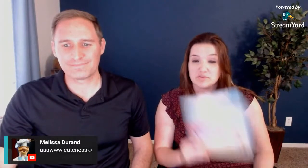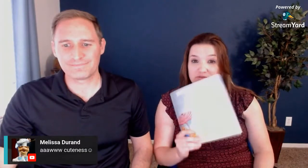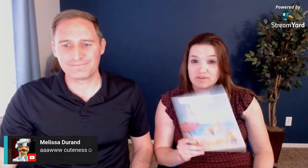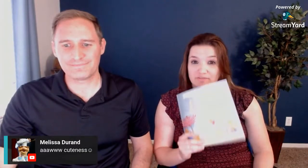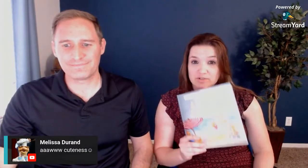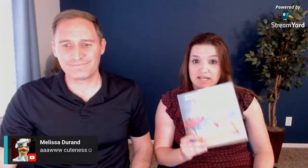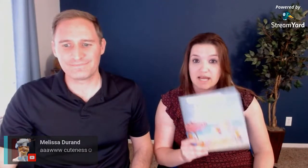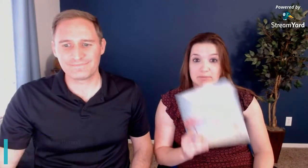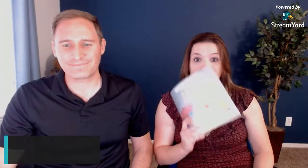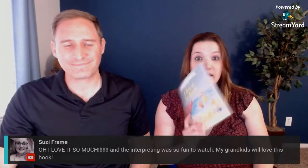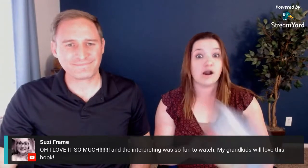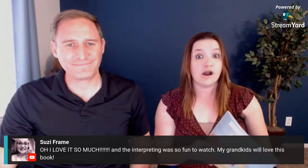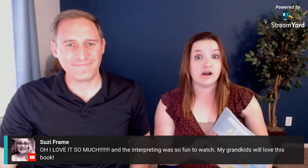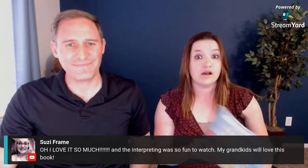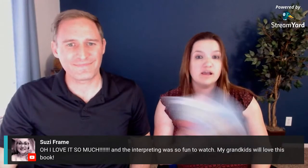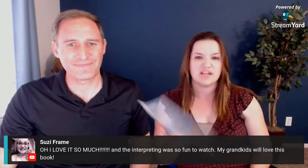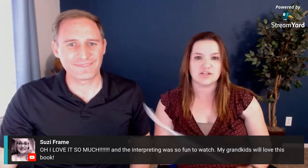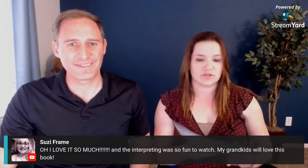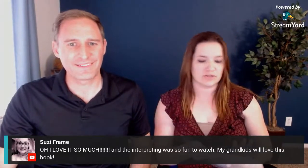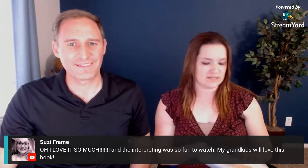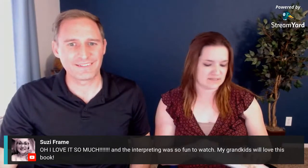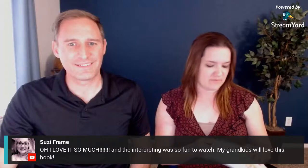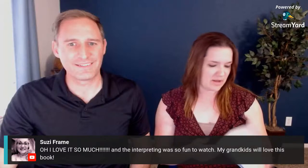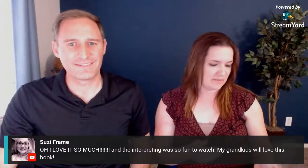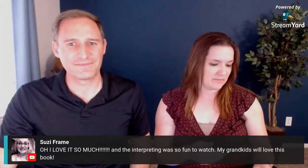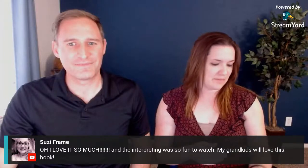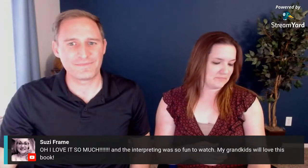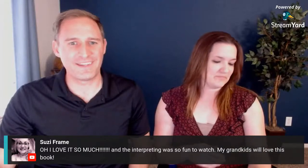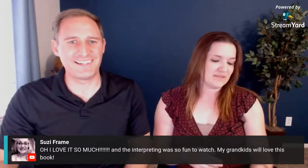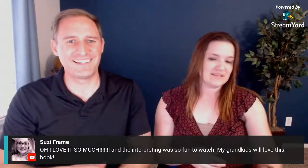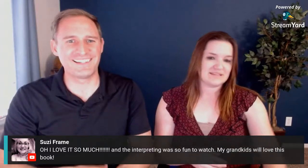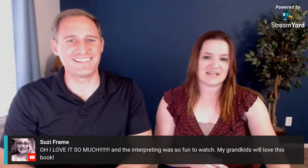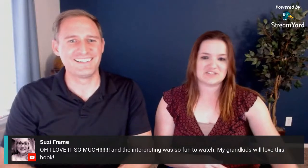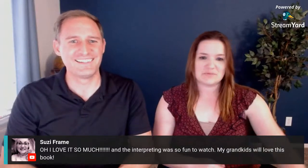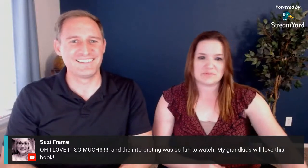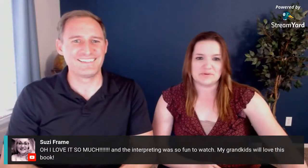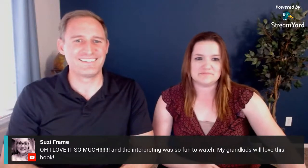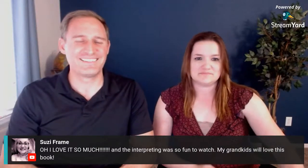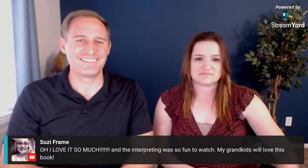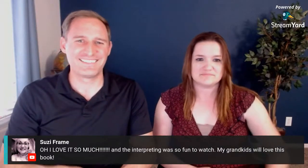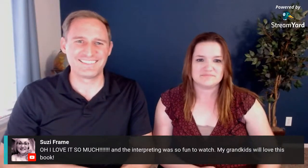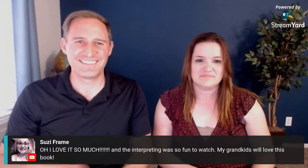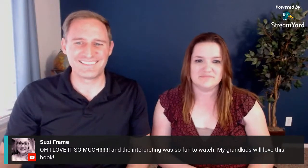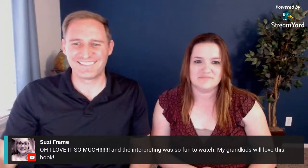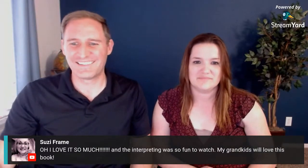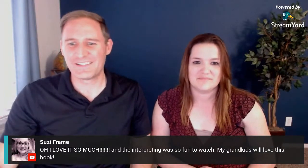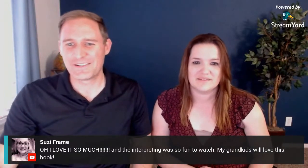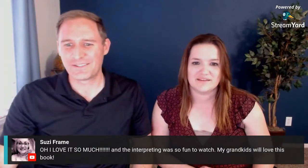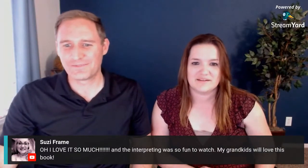it for the first time you're like huh and you'll learn a lot of stuff about it but yeah super cool